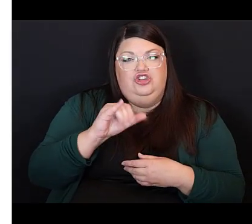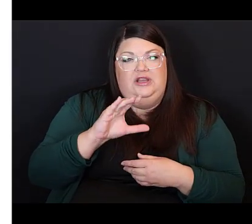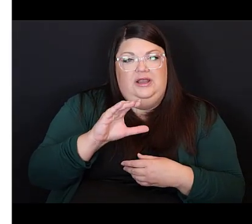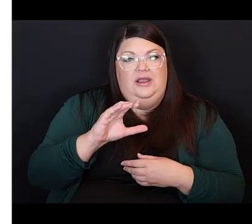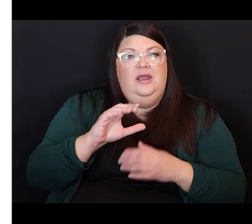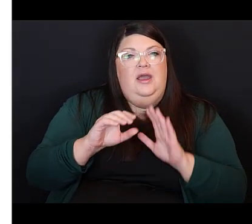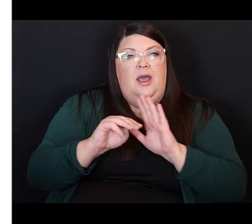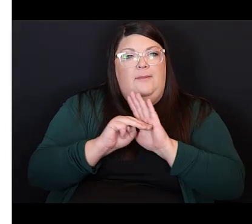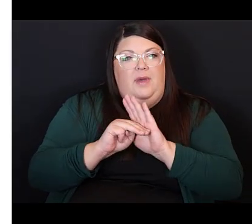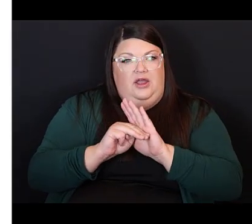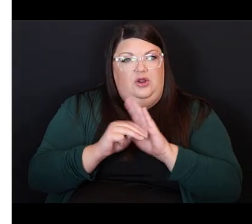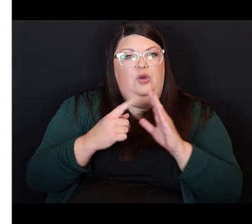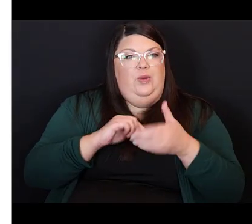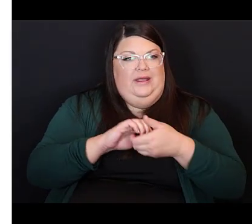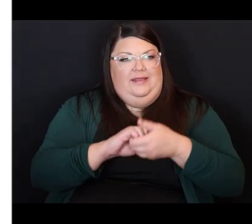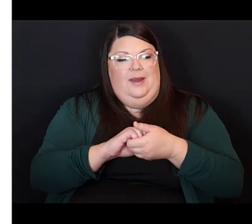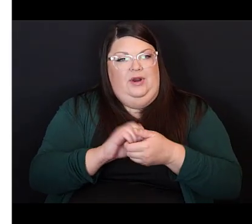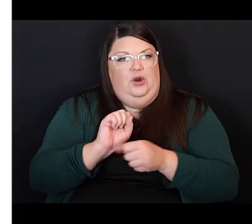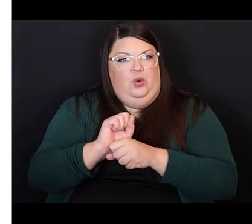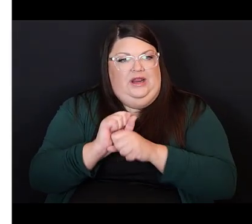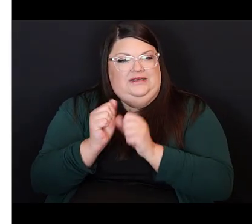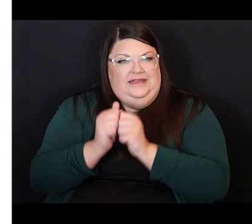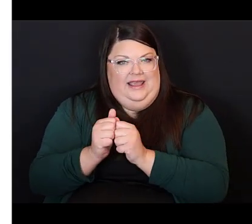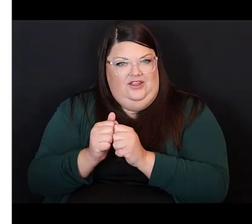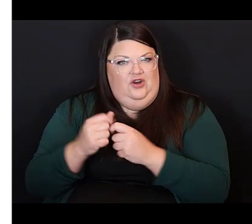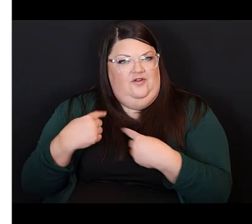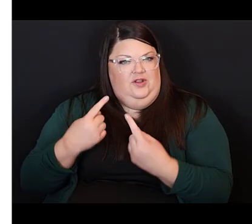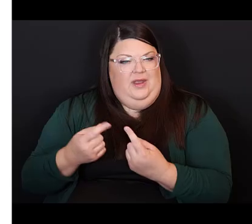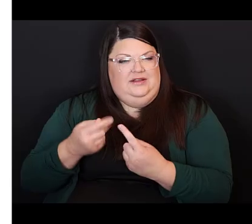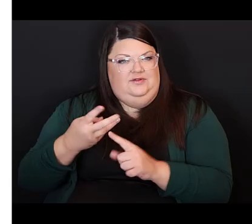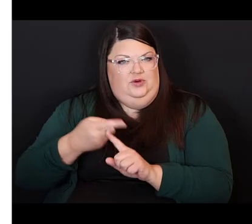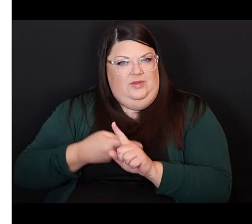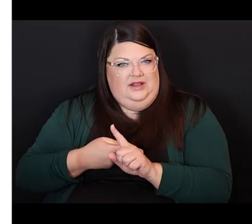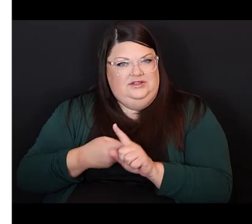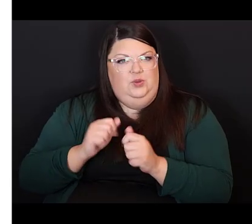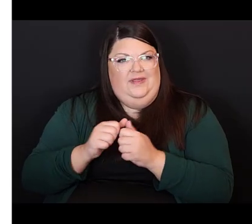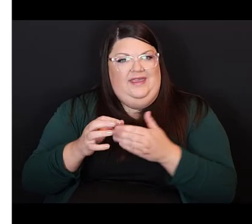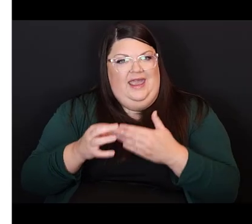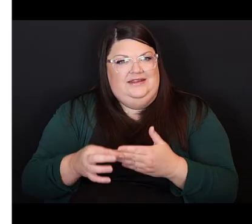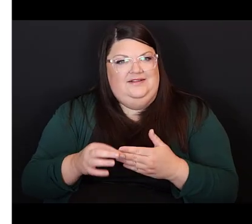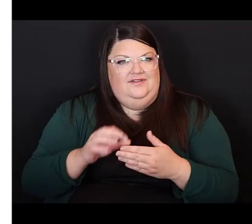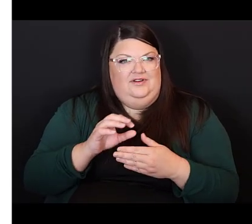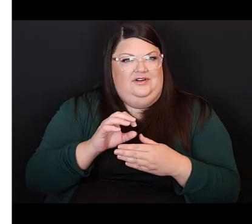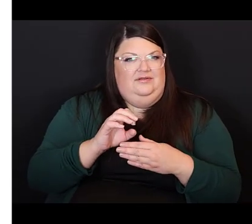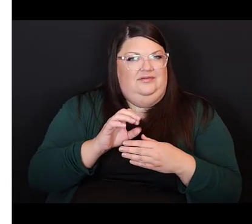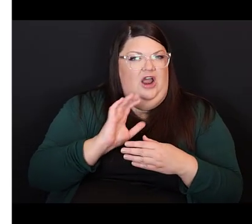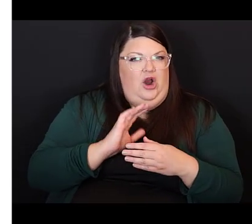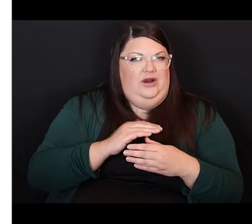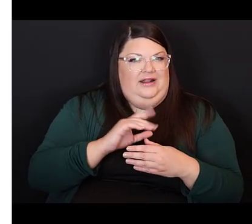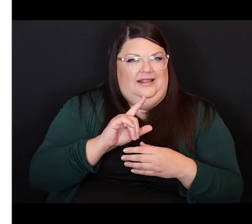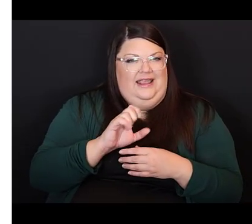worked together over the past few months, with the guidance of our EBS liaison. During our meetings,